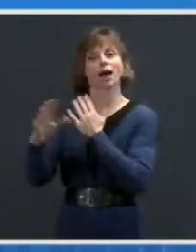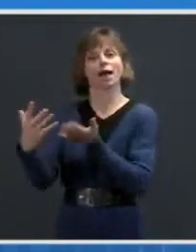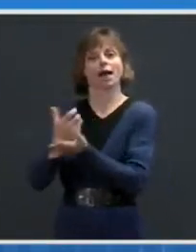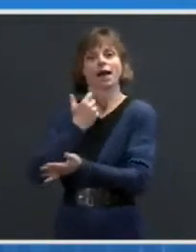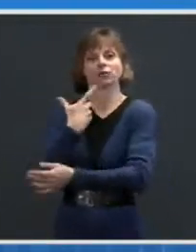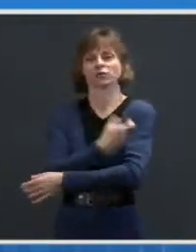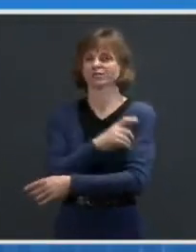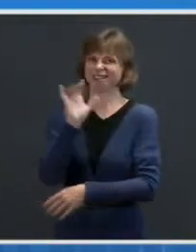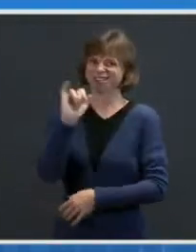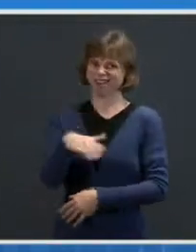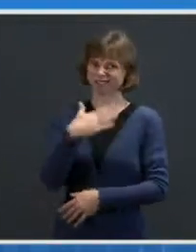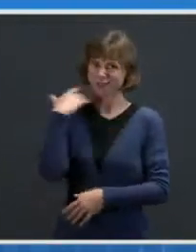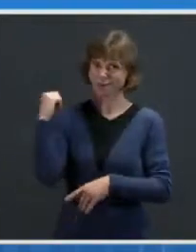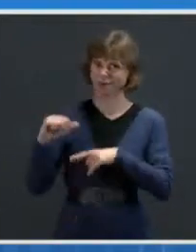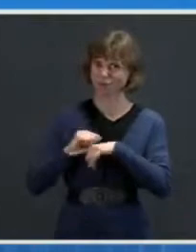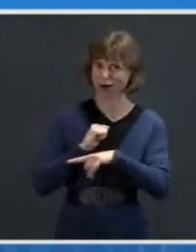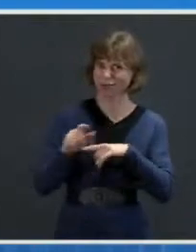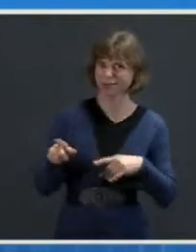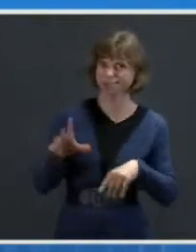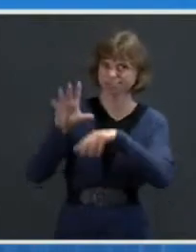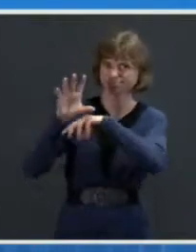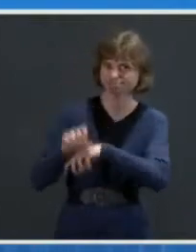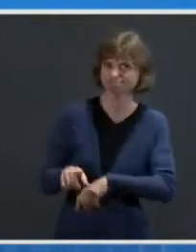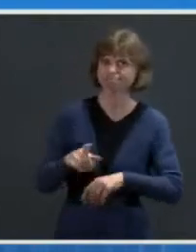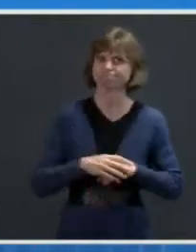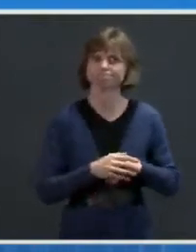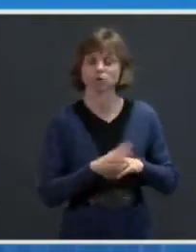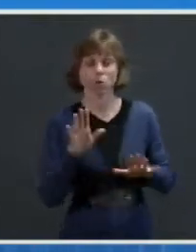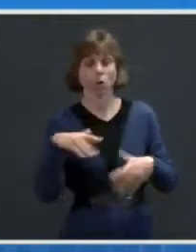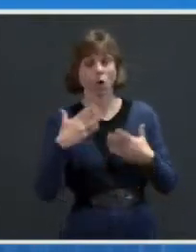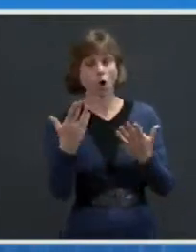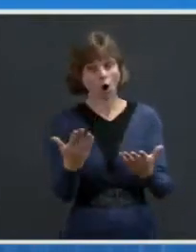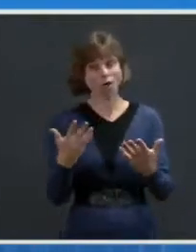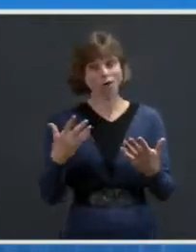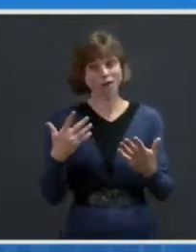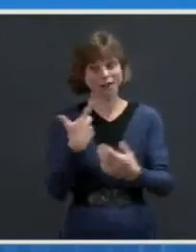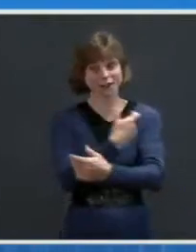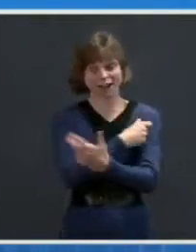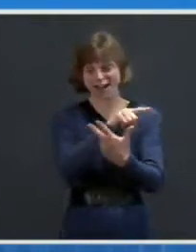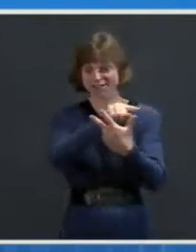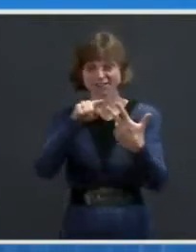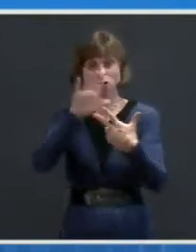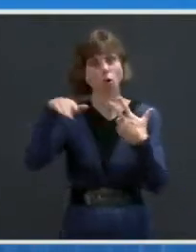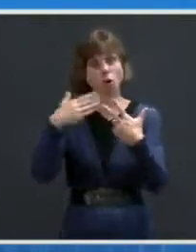ENSURE FAIR AND EQUITABLE